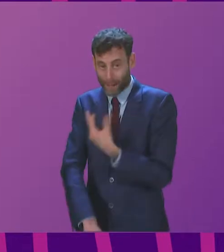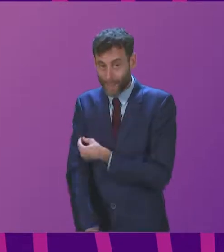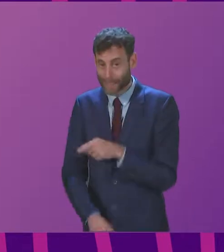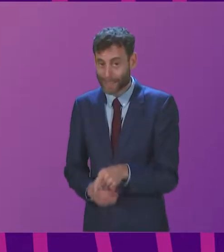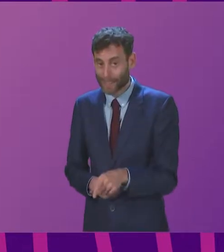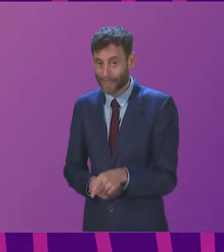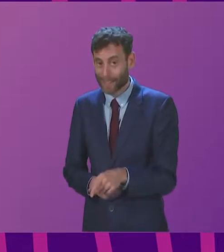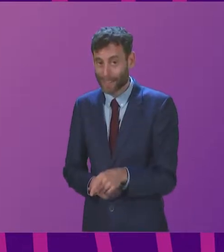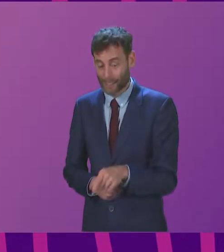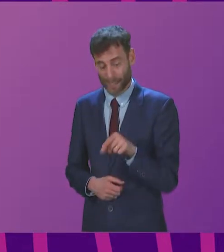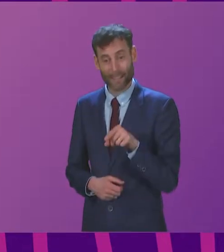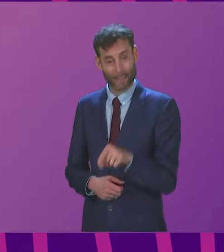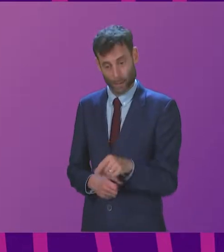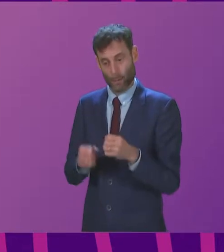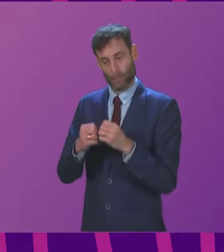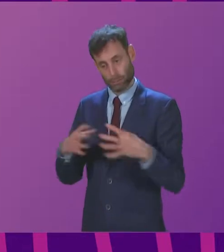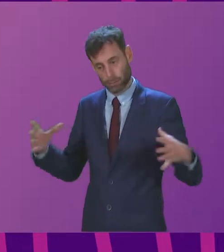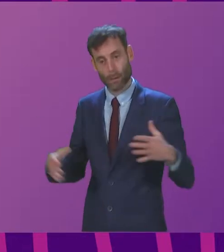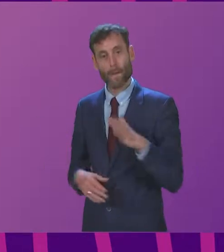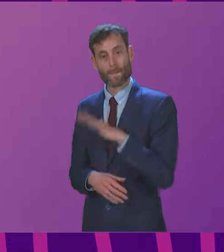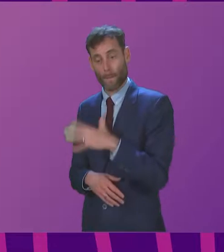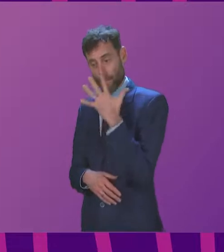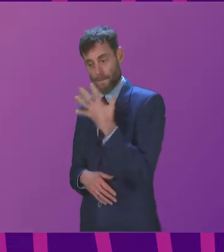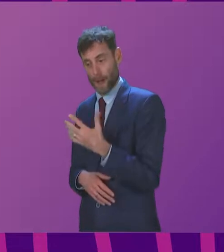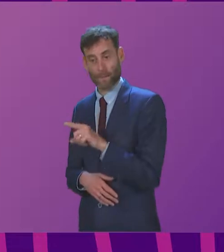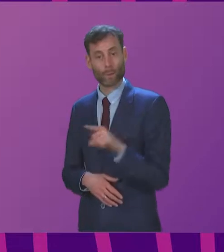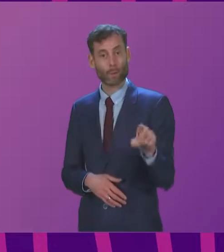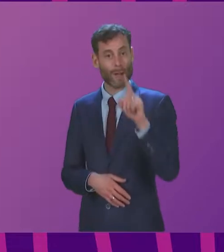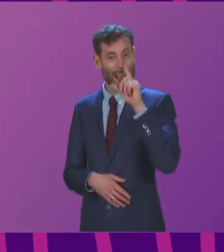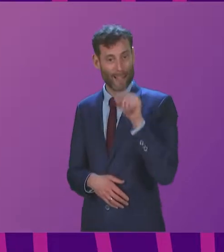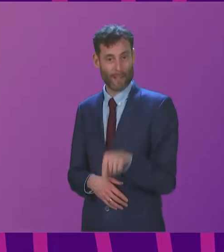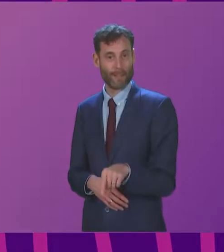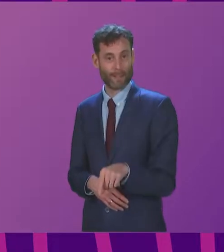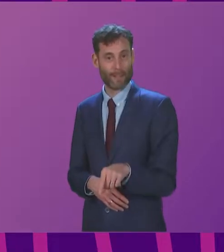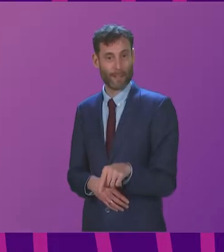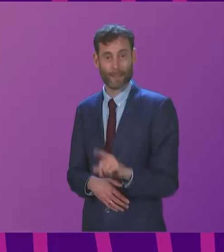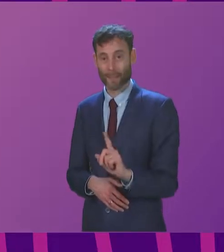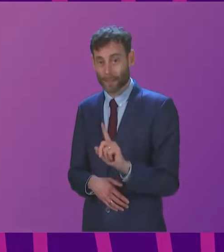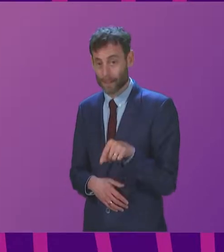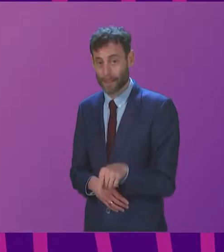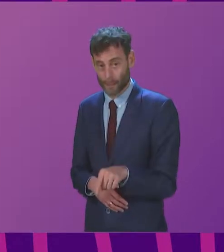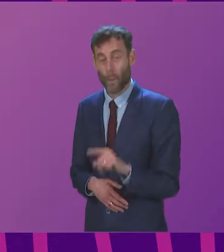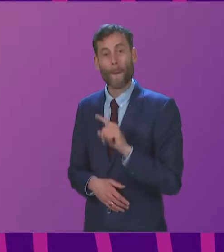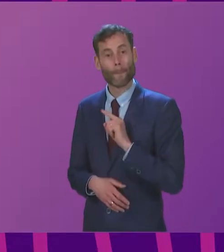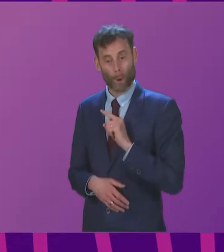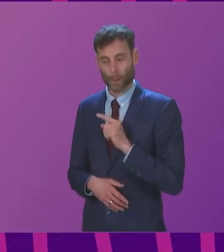the largest increase is in five to 11-year-olds, which is because the virus is spreading in our